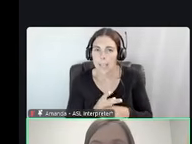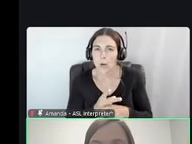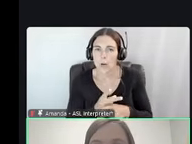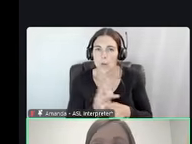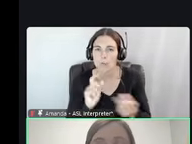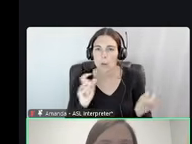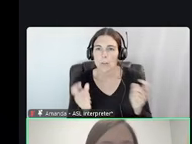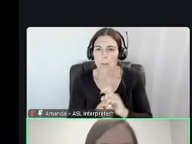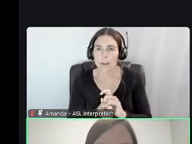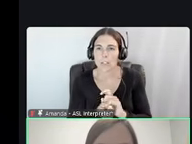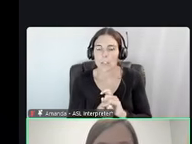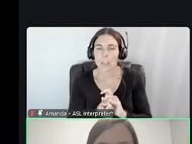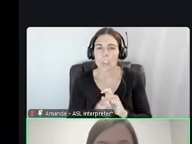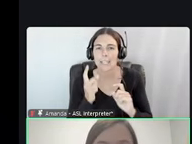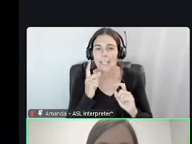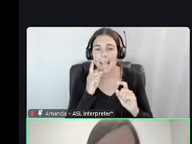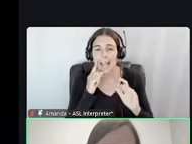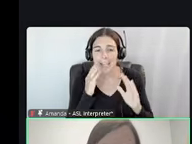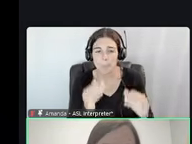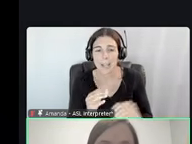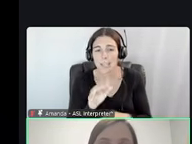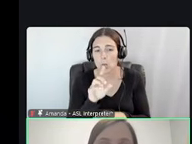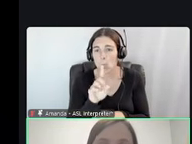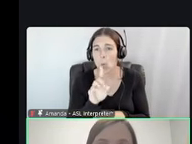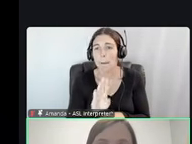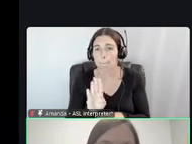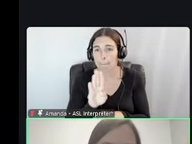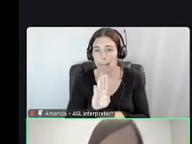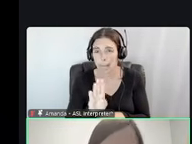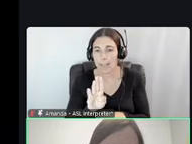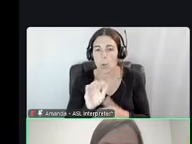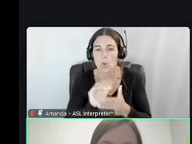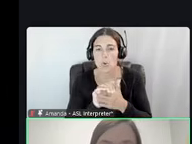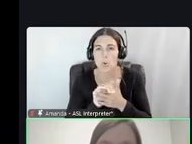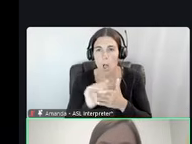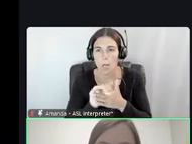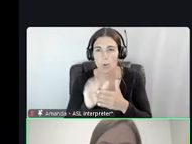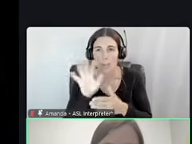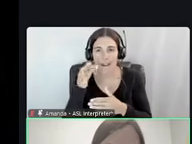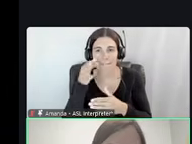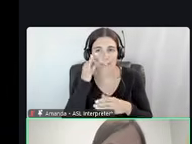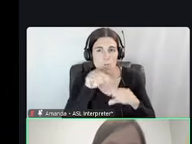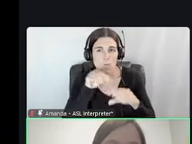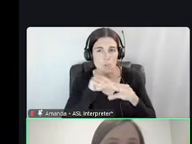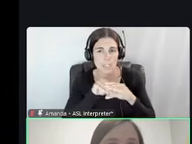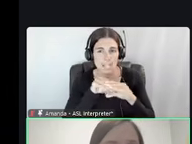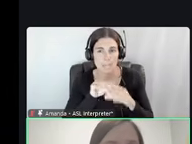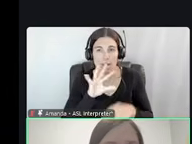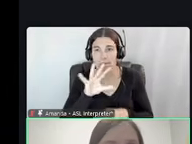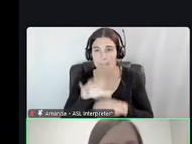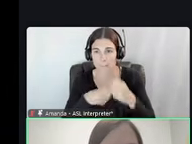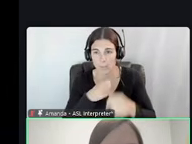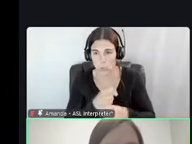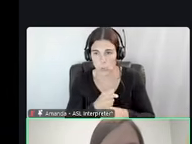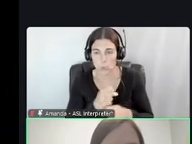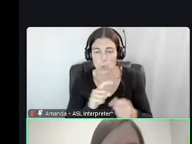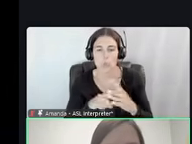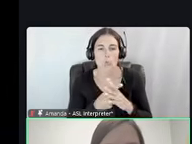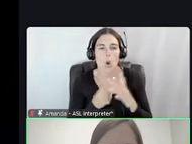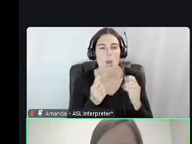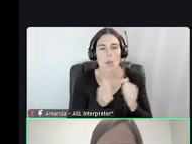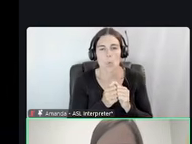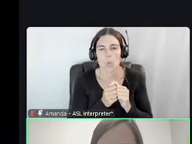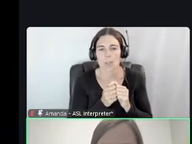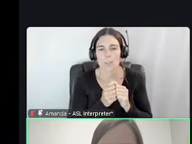uh an expected $1 billion of federal investment over five years starting with just over 213